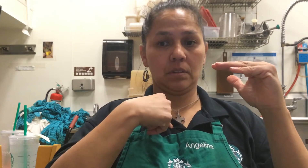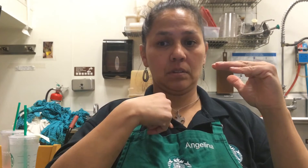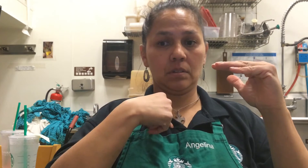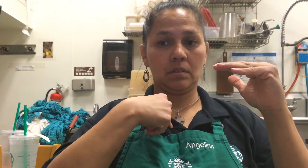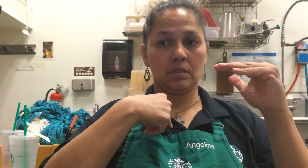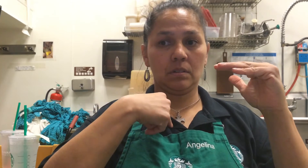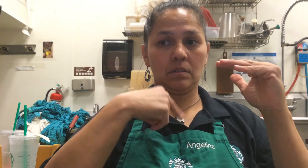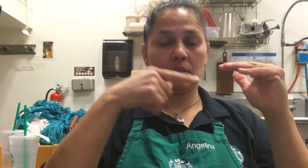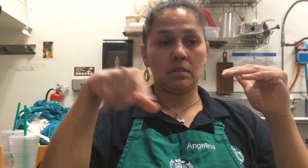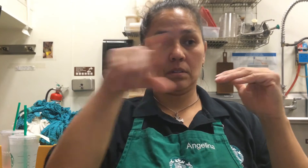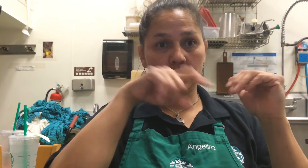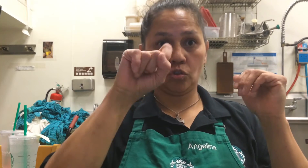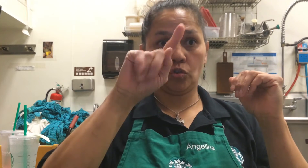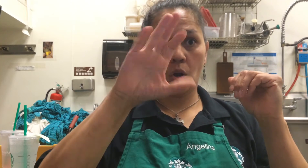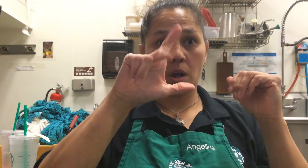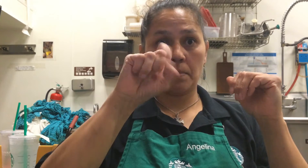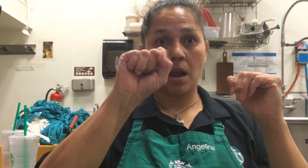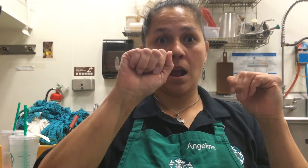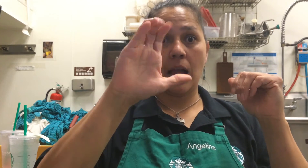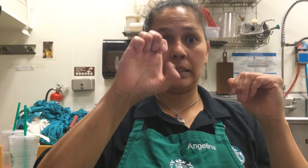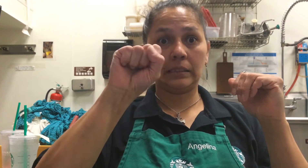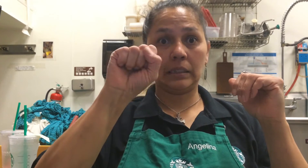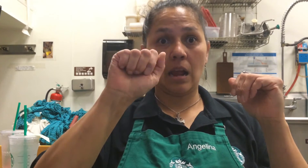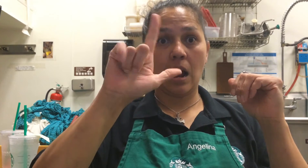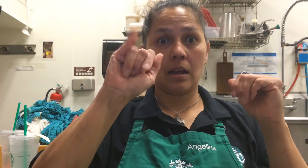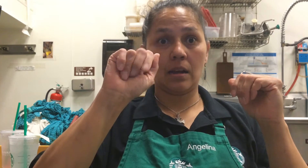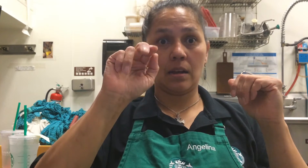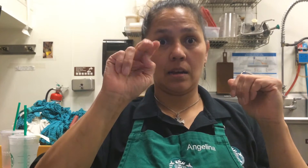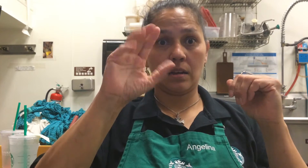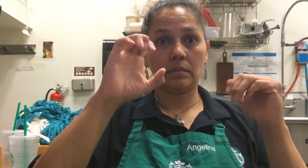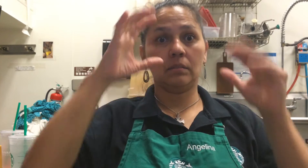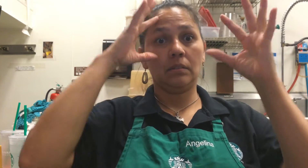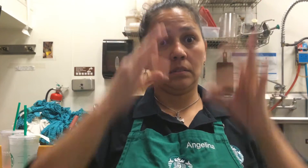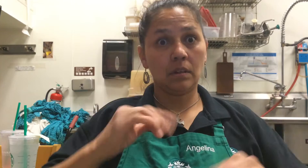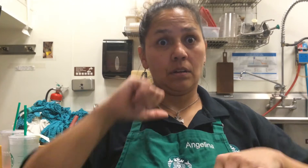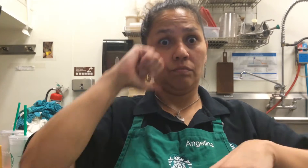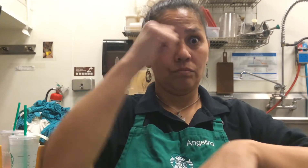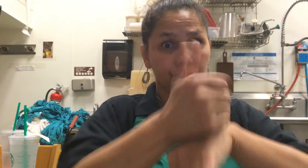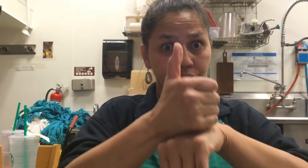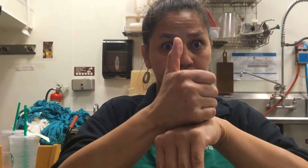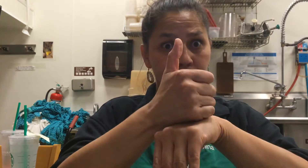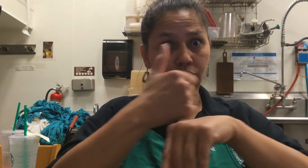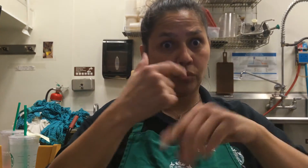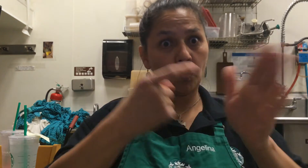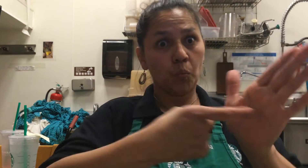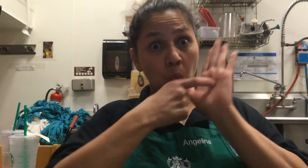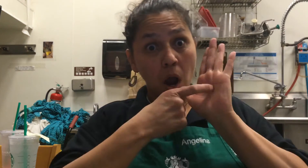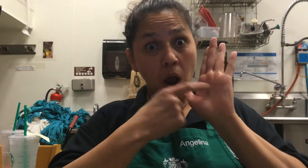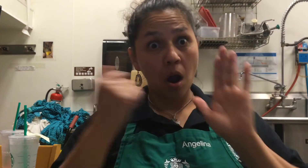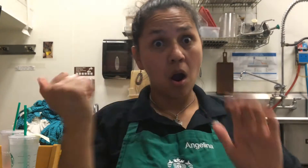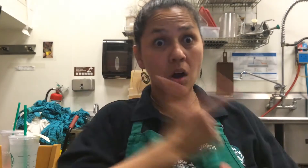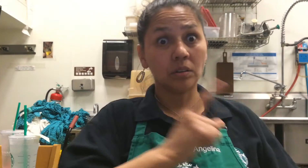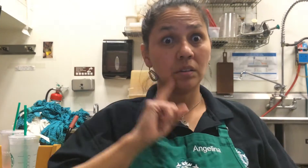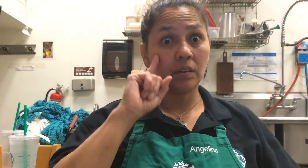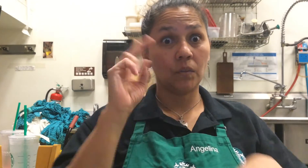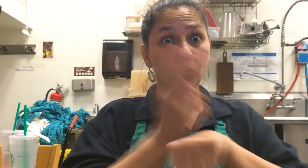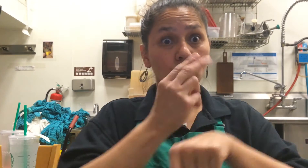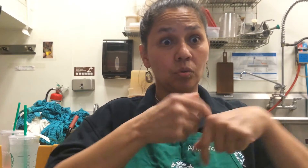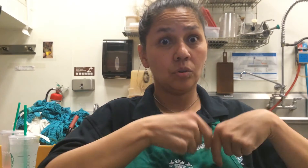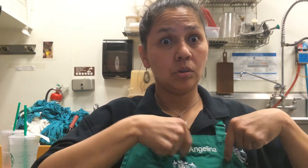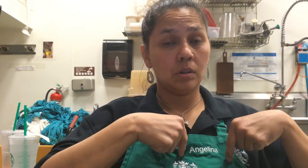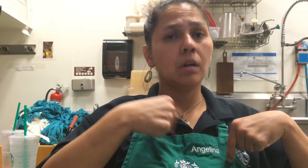If Starbucks Access Alliance decided to develop the policy that require us Deaf partners to wear,